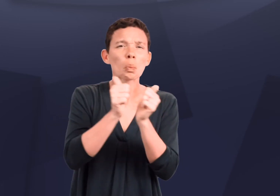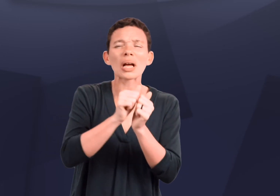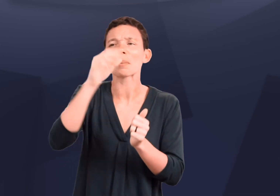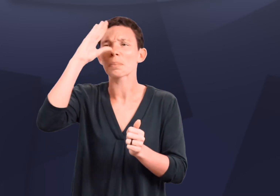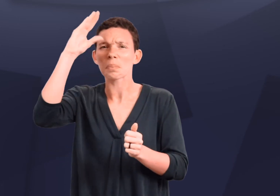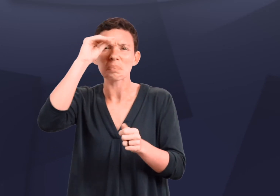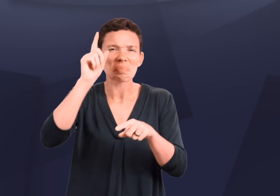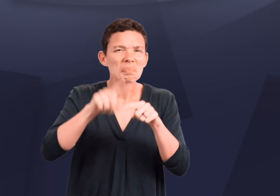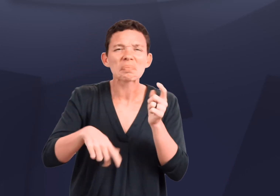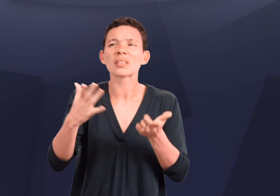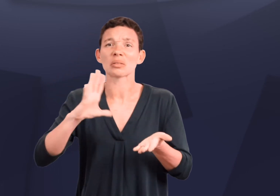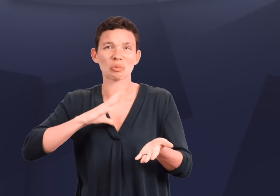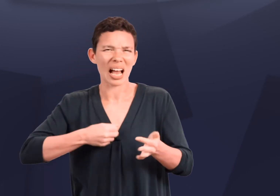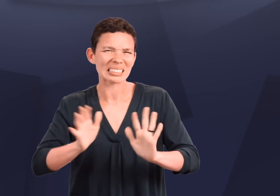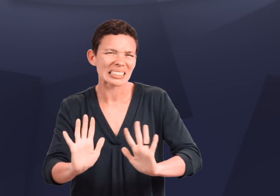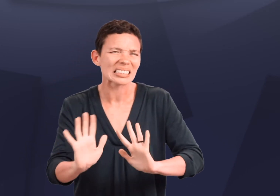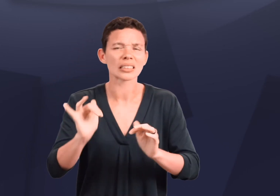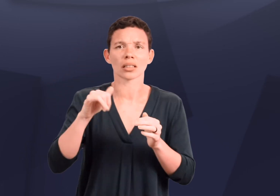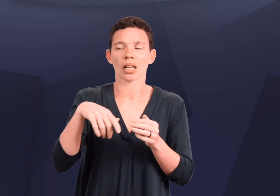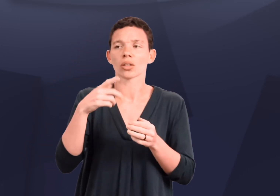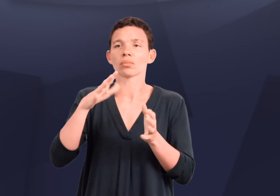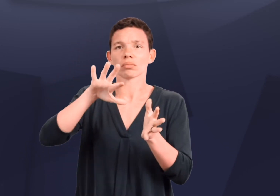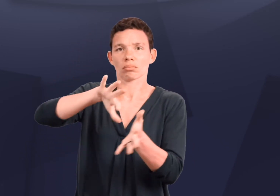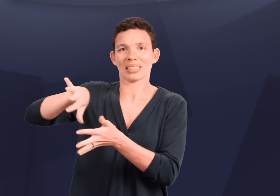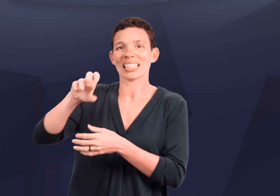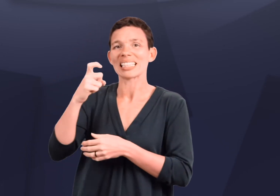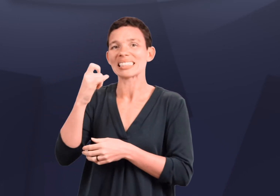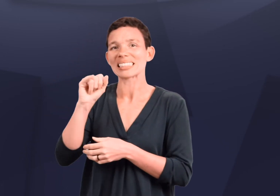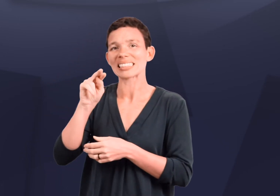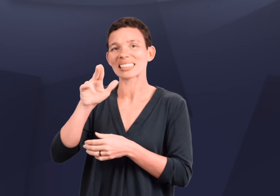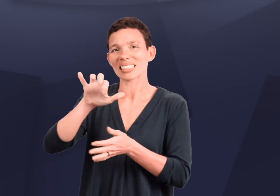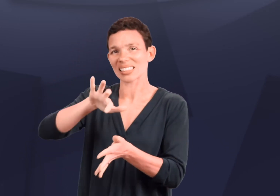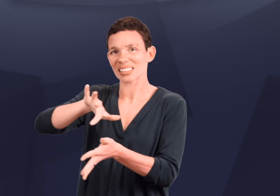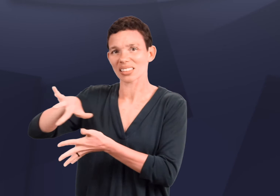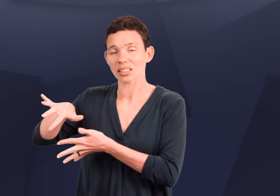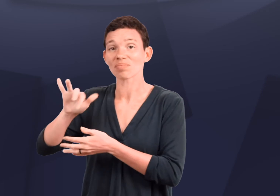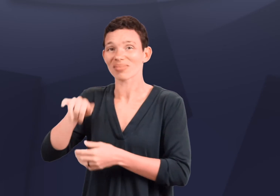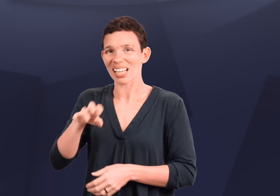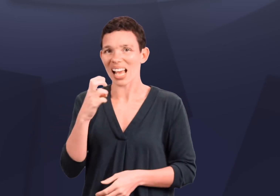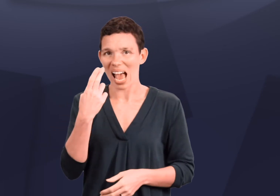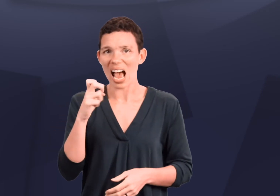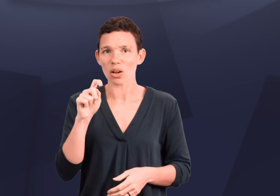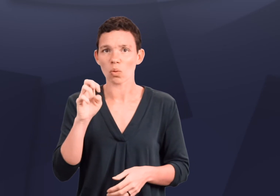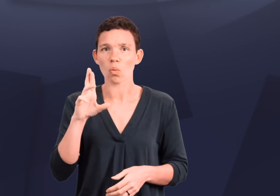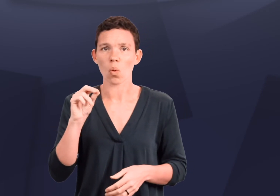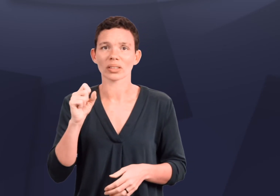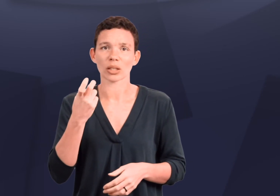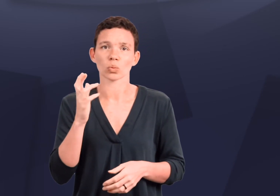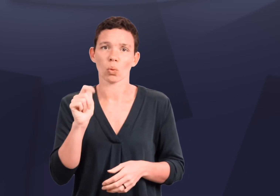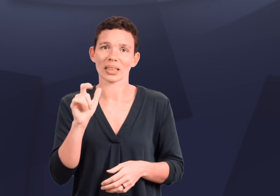that the society is heteronormative. This type of oppression discounts that humans are on a spectrum of sexuality.